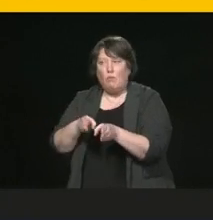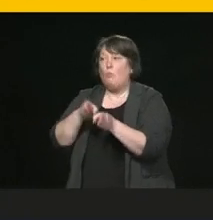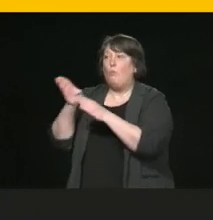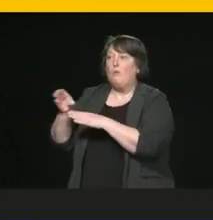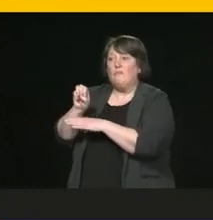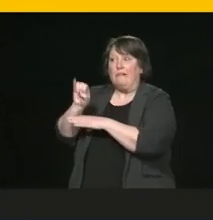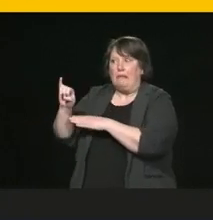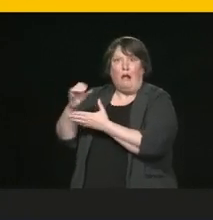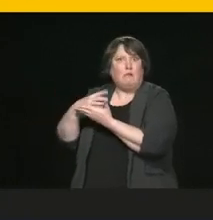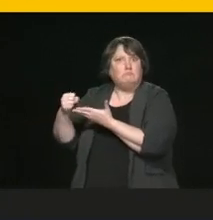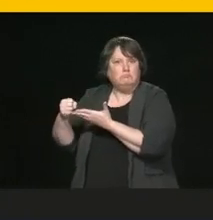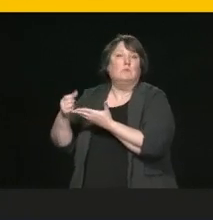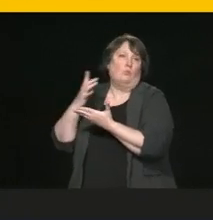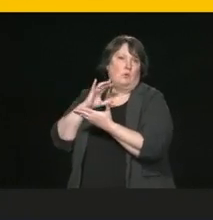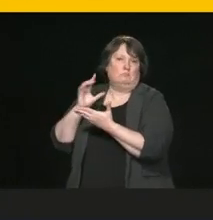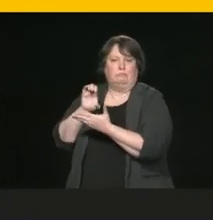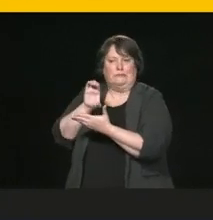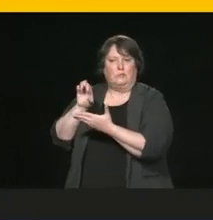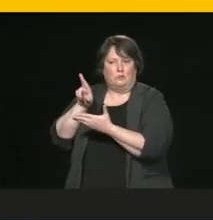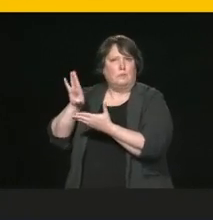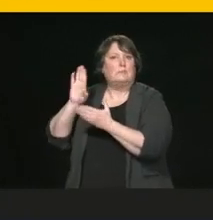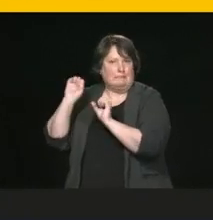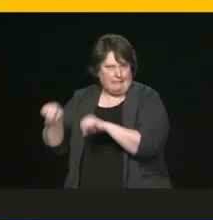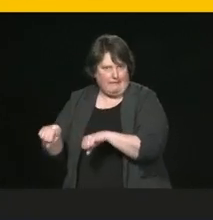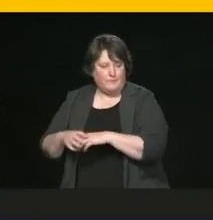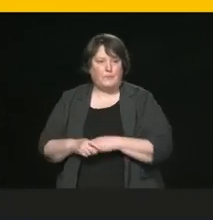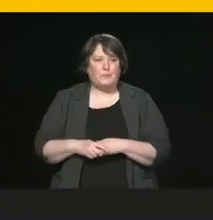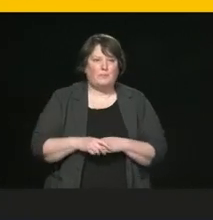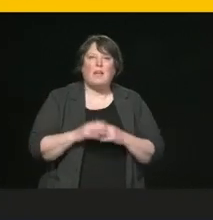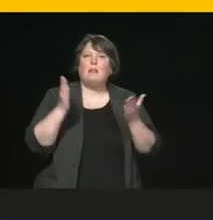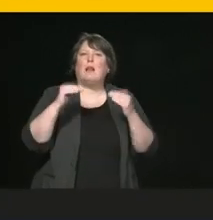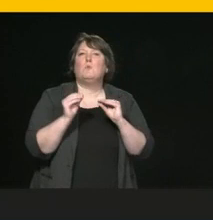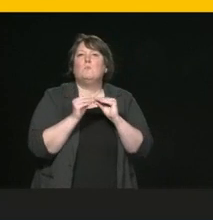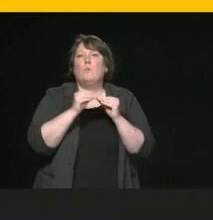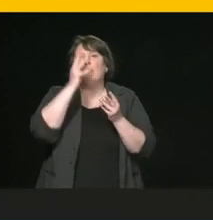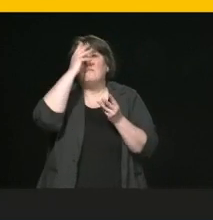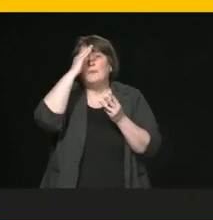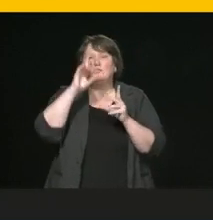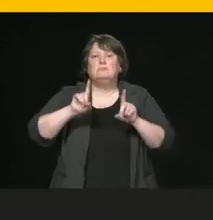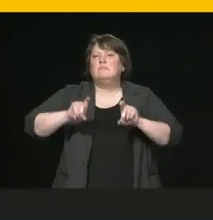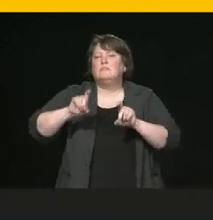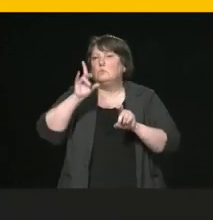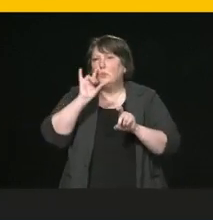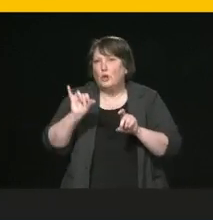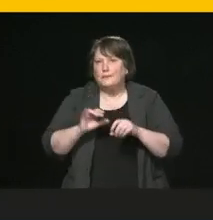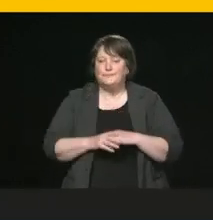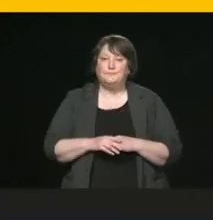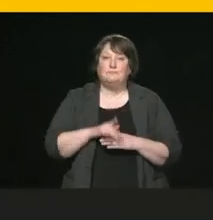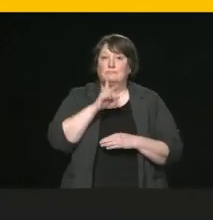OF E.I. RECENTLY. A LITTLE LATHER, I'LL HAVE NEWS